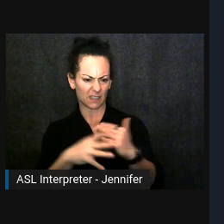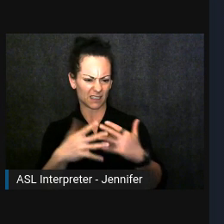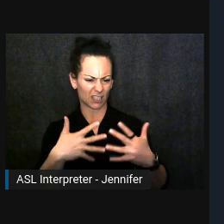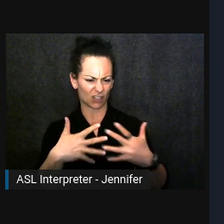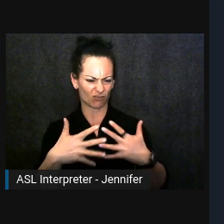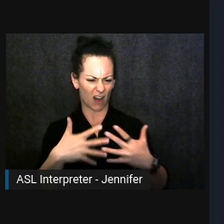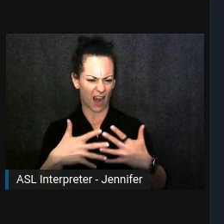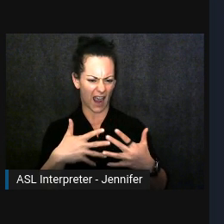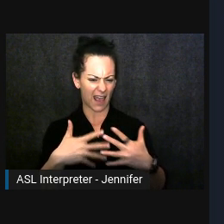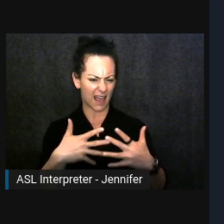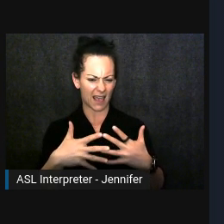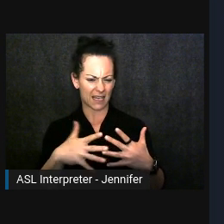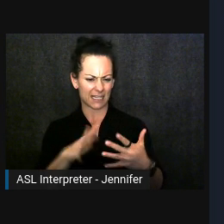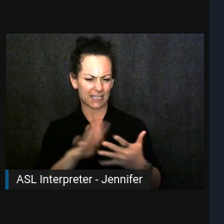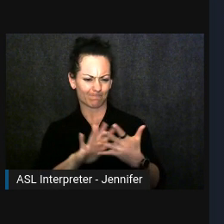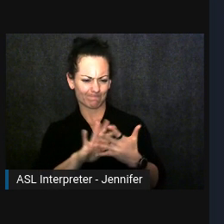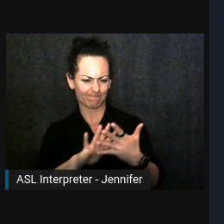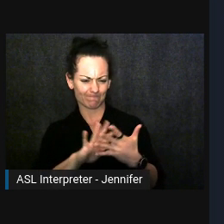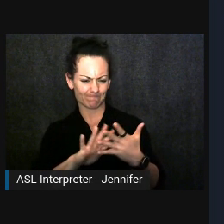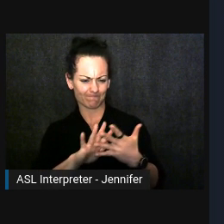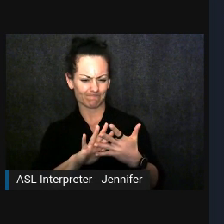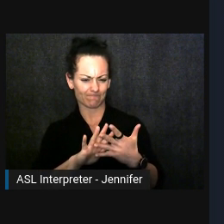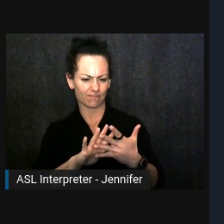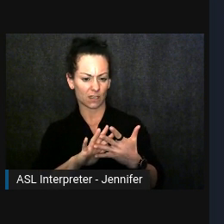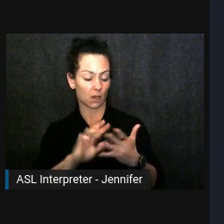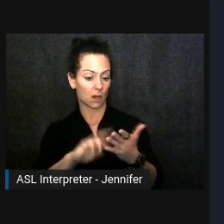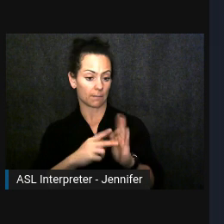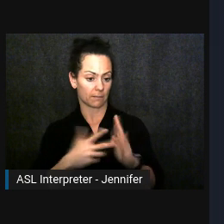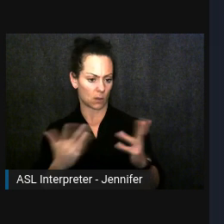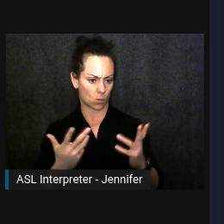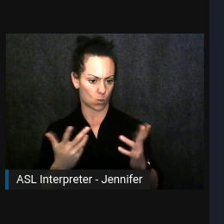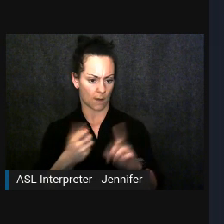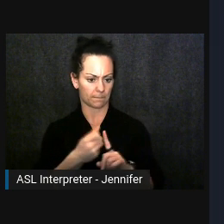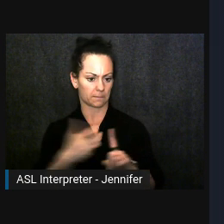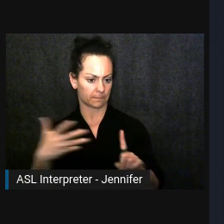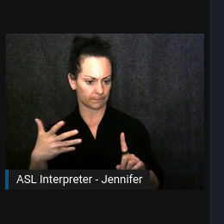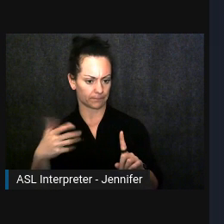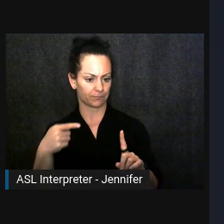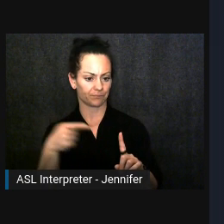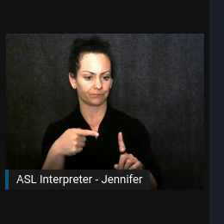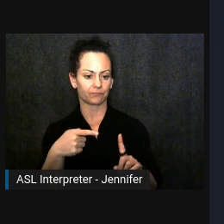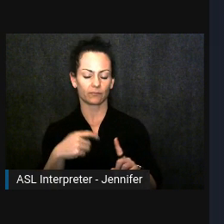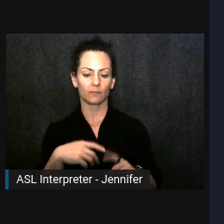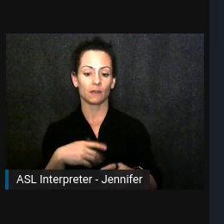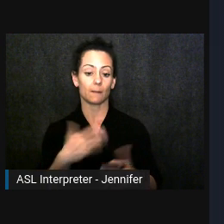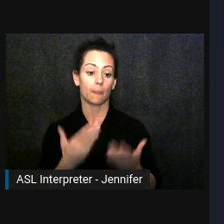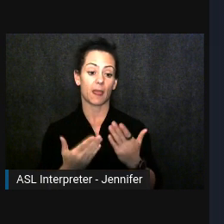Areas where there may not necessarily be a one correct answer.